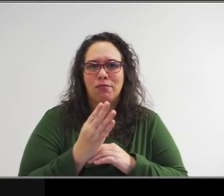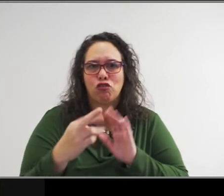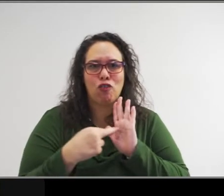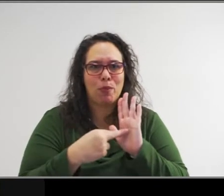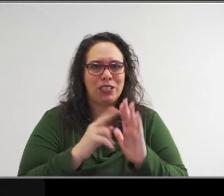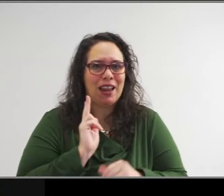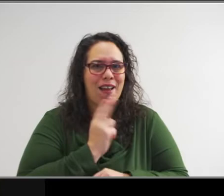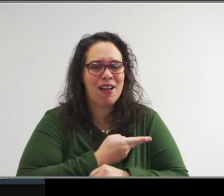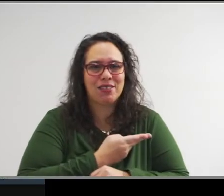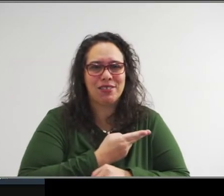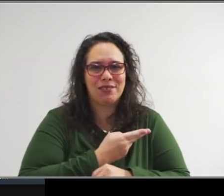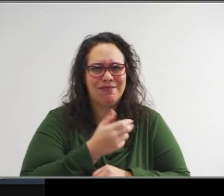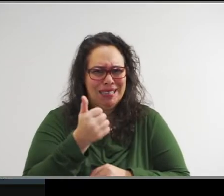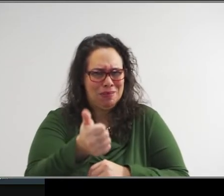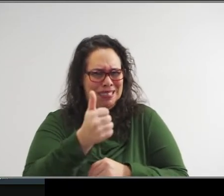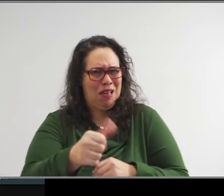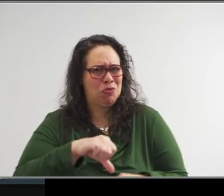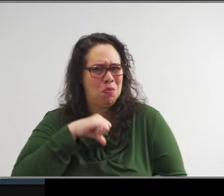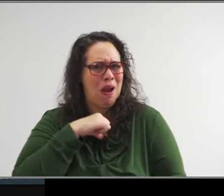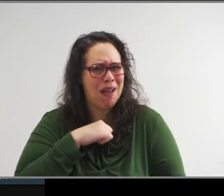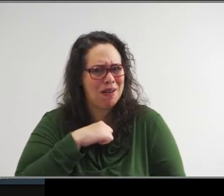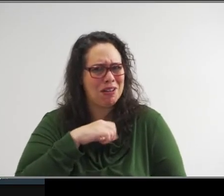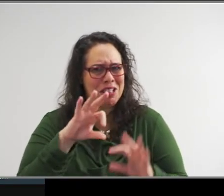and I'm sure their families are very proud.